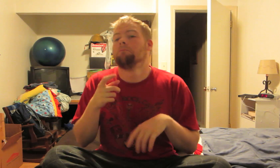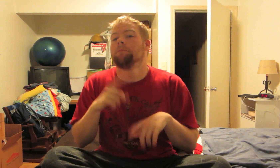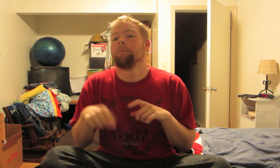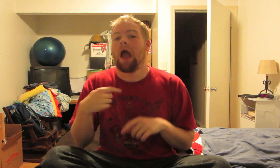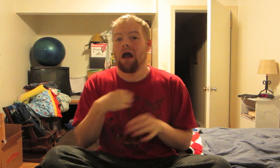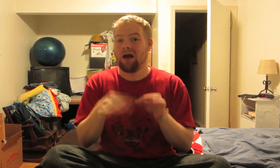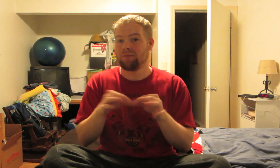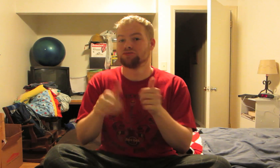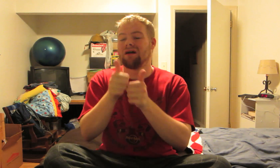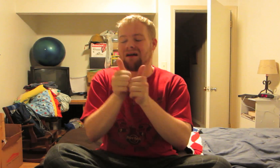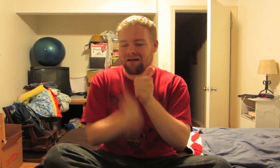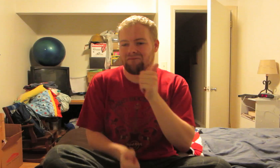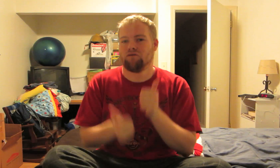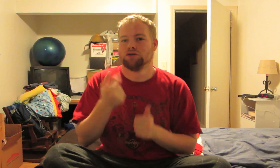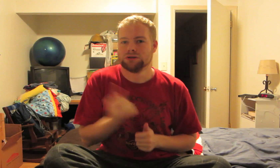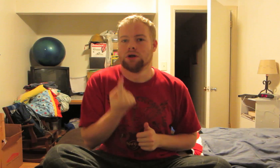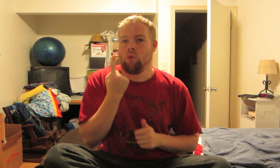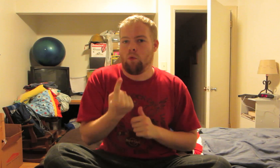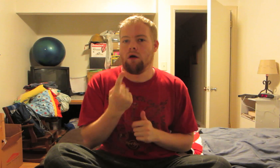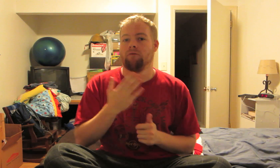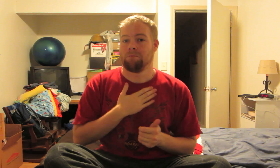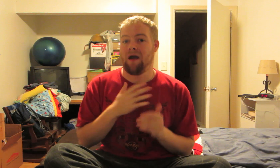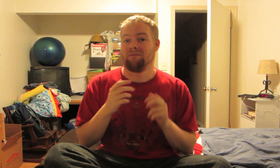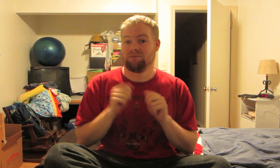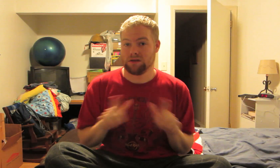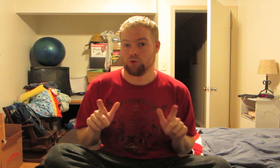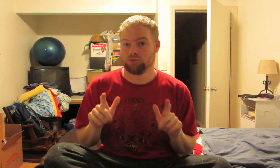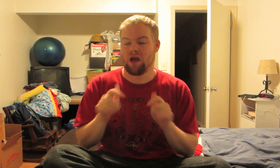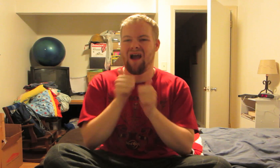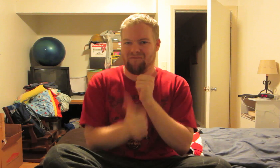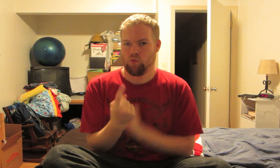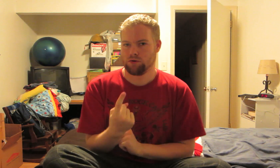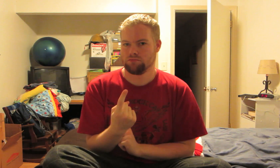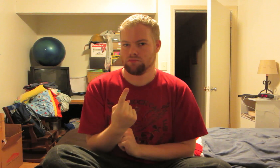But I caption every single one of my videos. Every one.